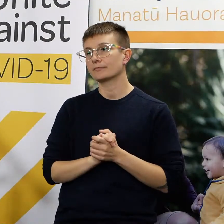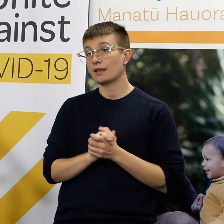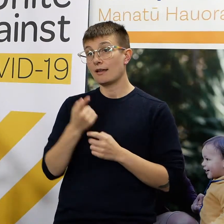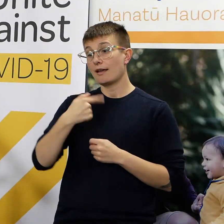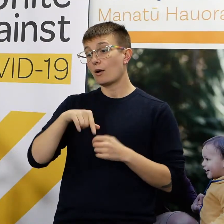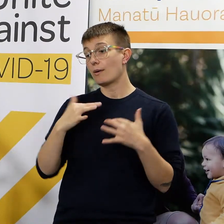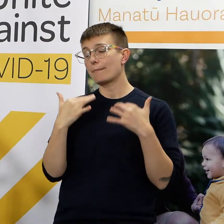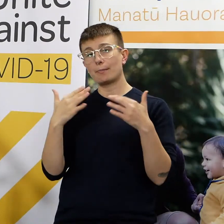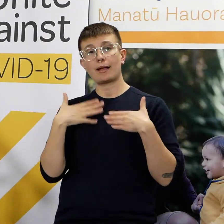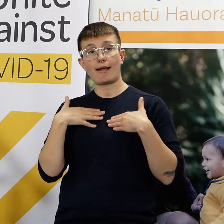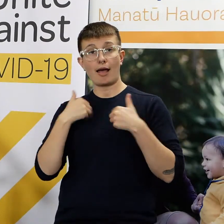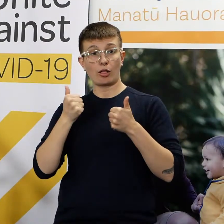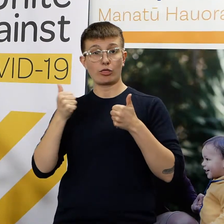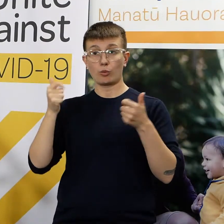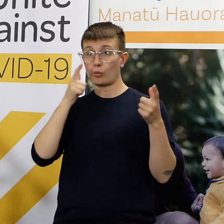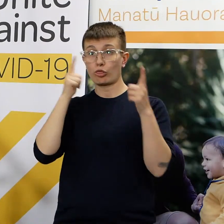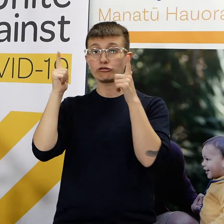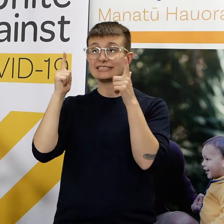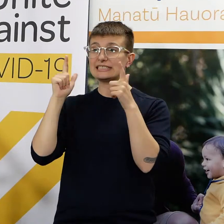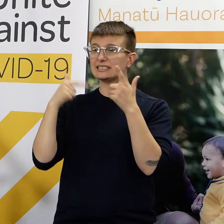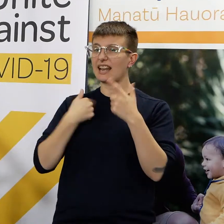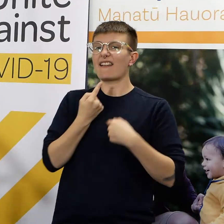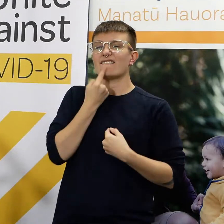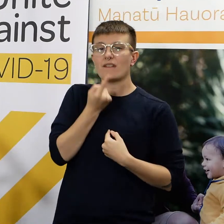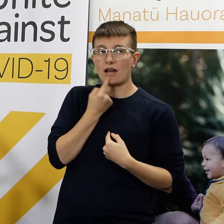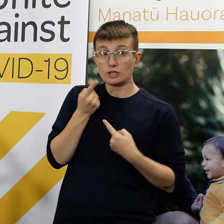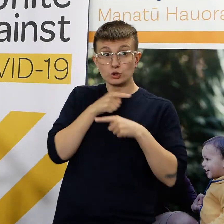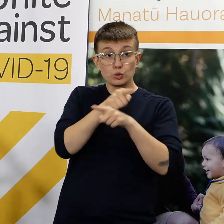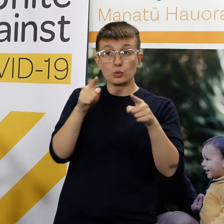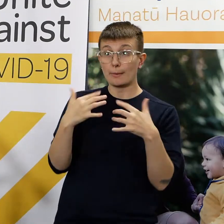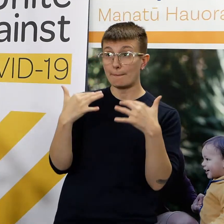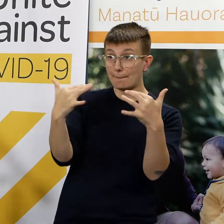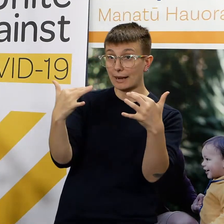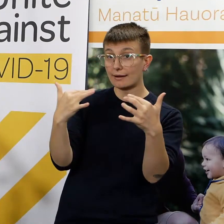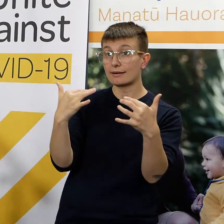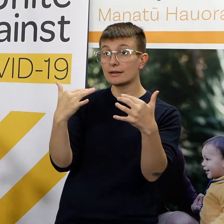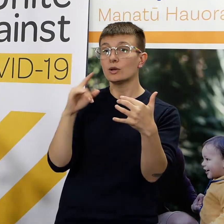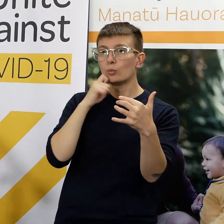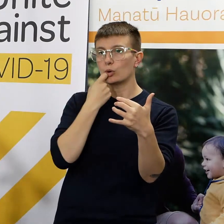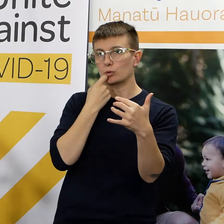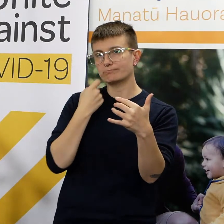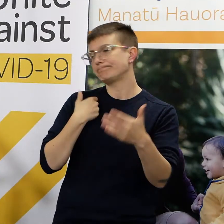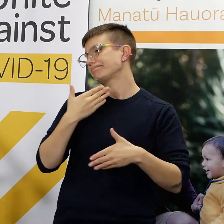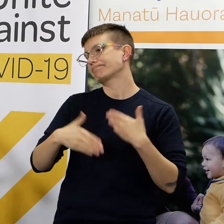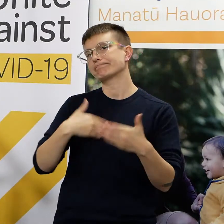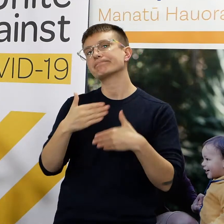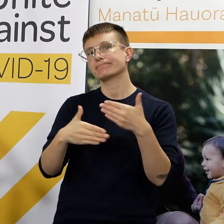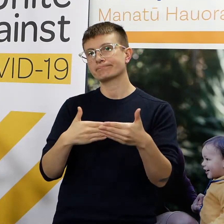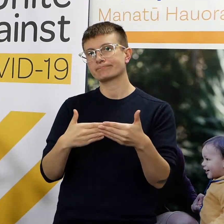will be provided in my subsequent updates. So now our total number of confirmed cases in New Zealand